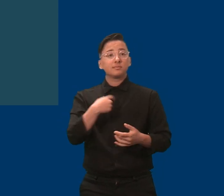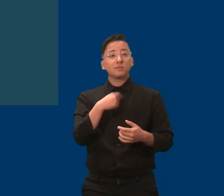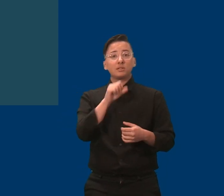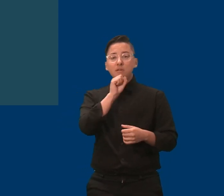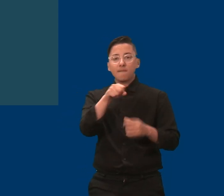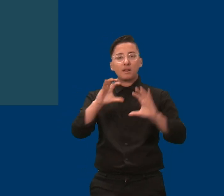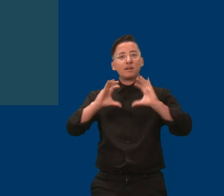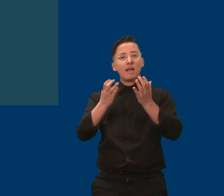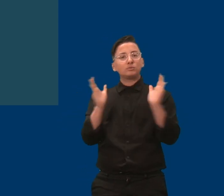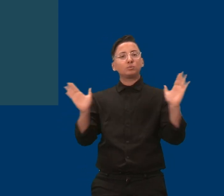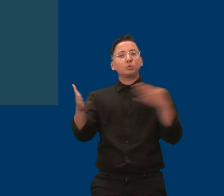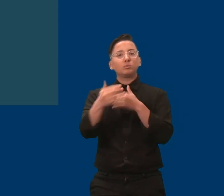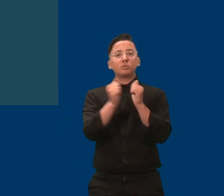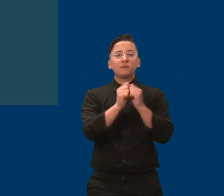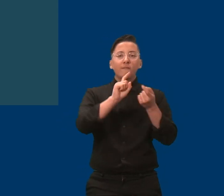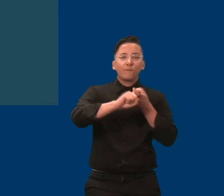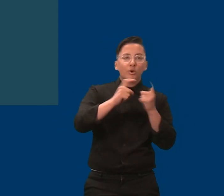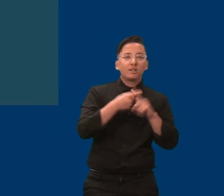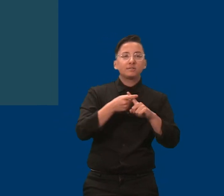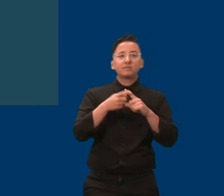without disabilities.